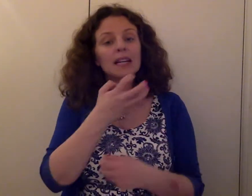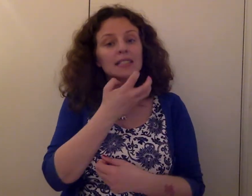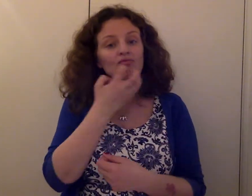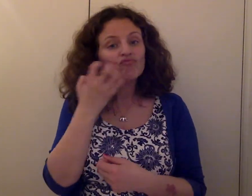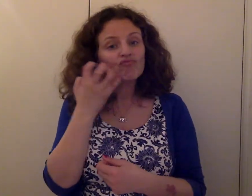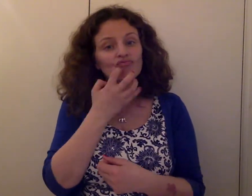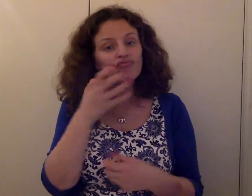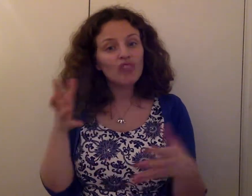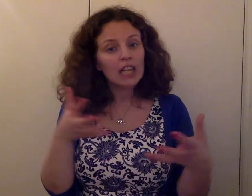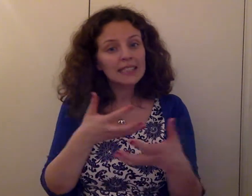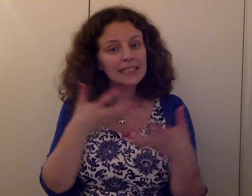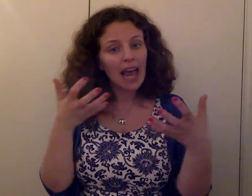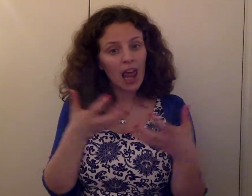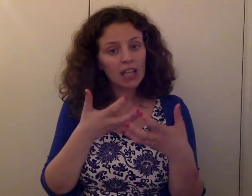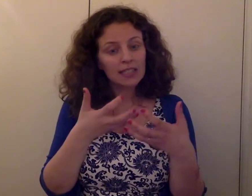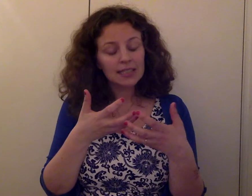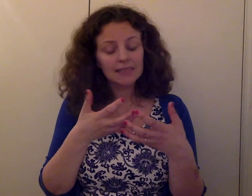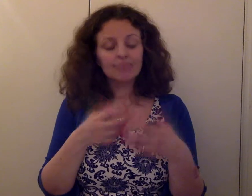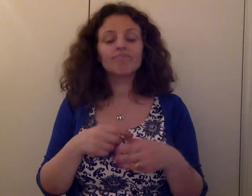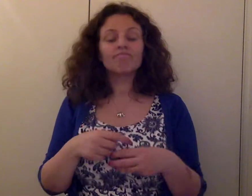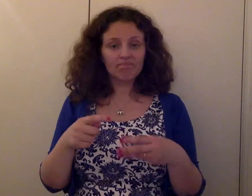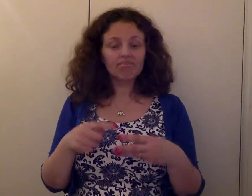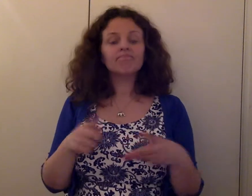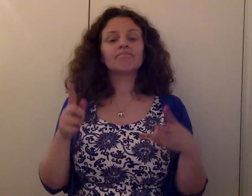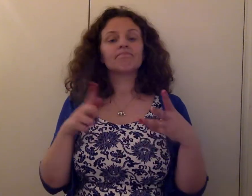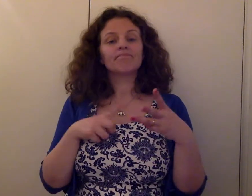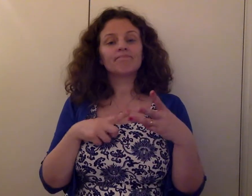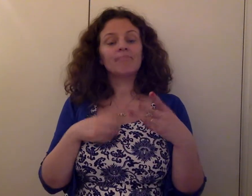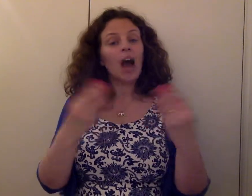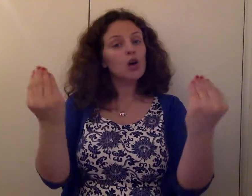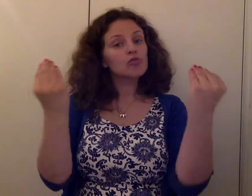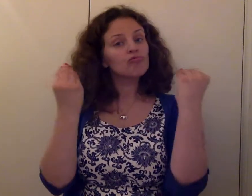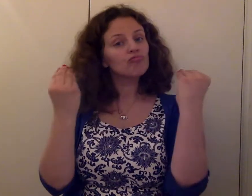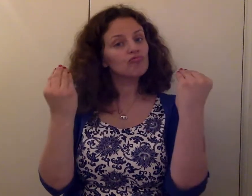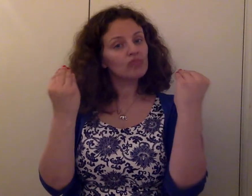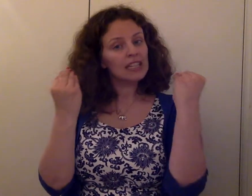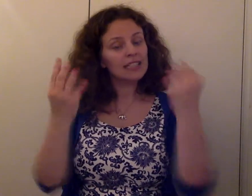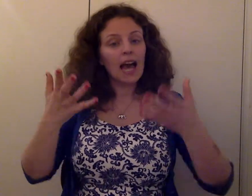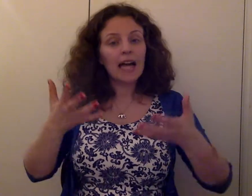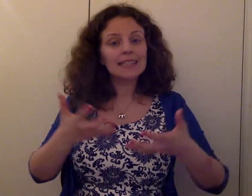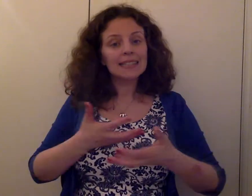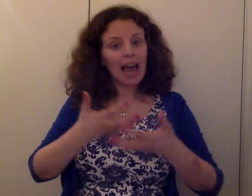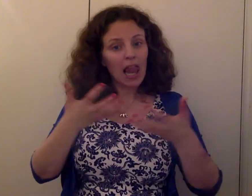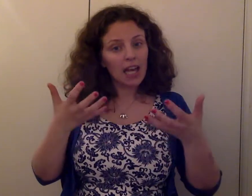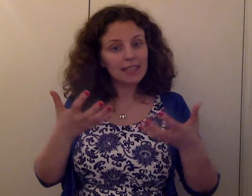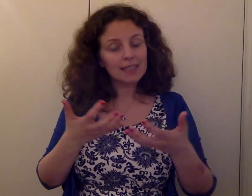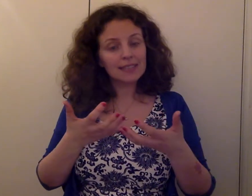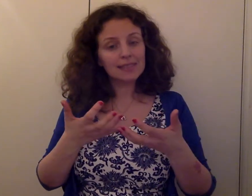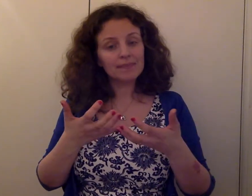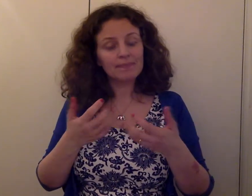Rice salad Greek salad